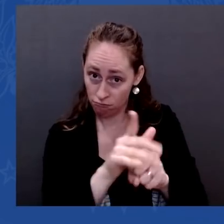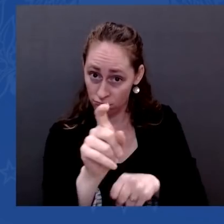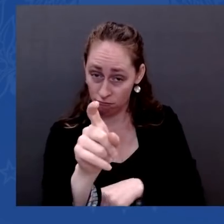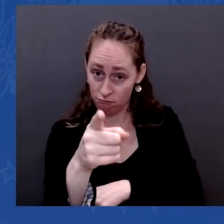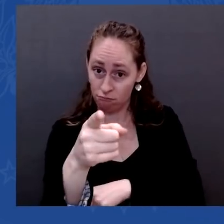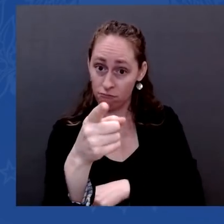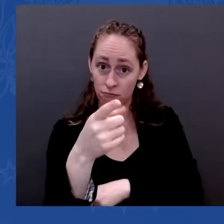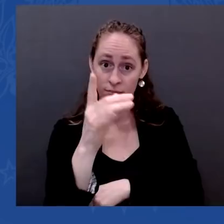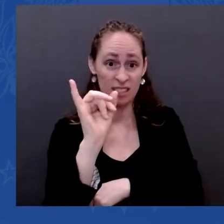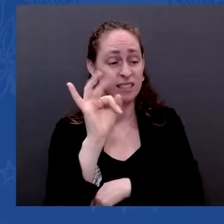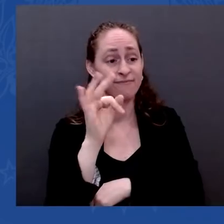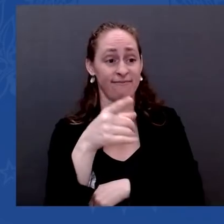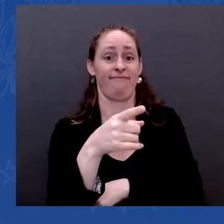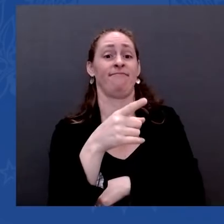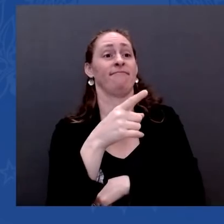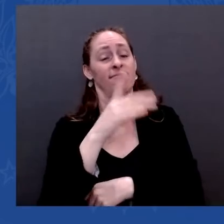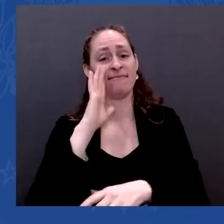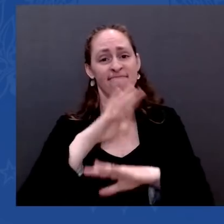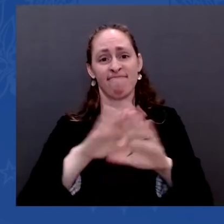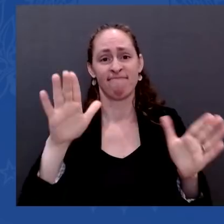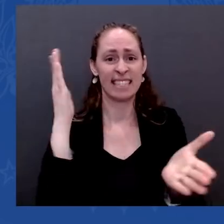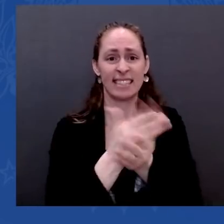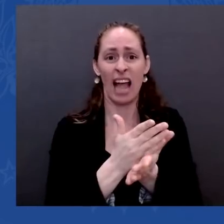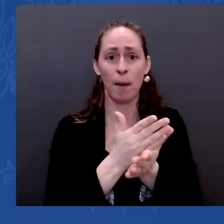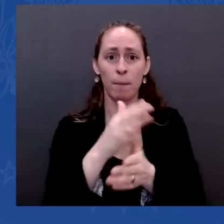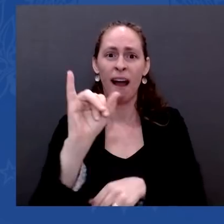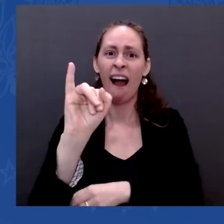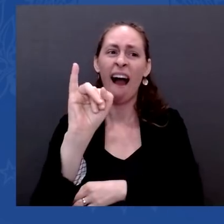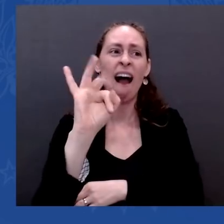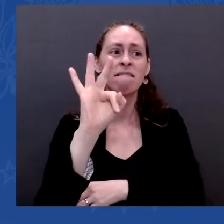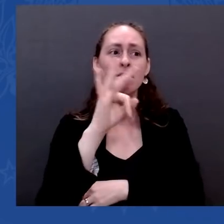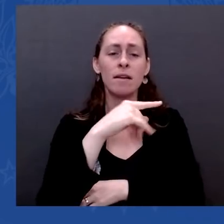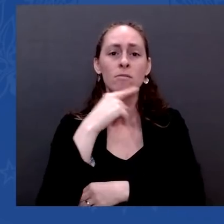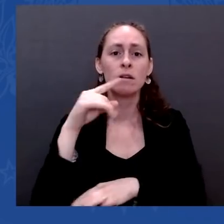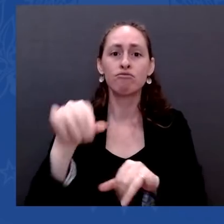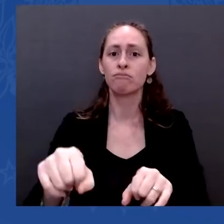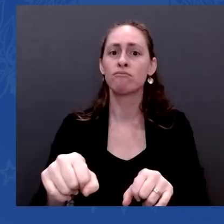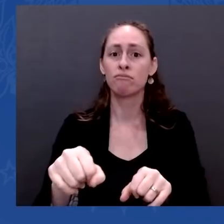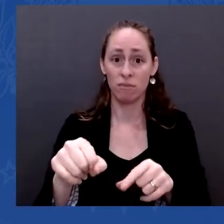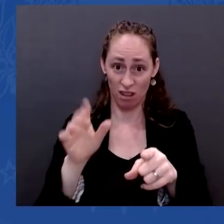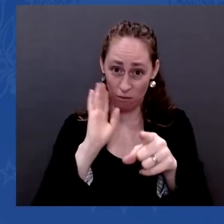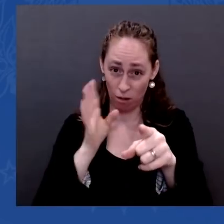And did you discuss what the definition of "invasion" could be?